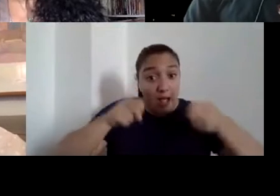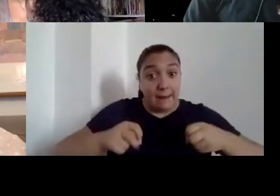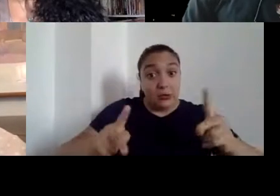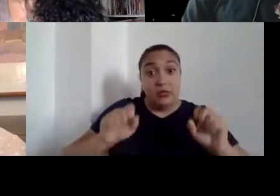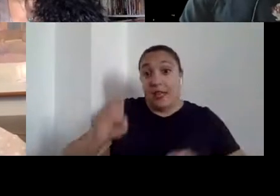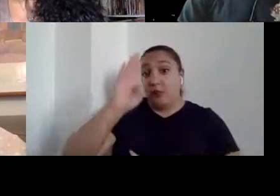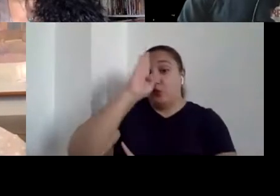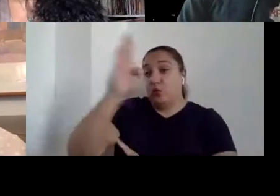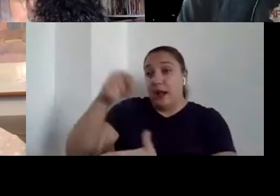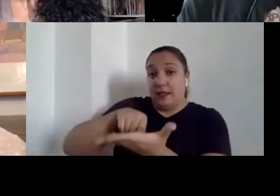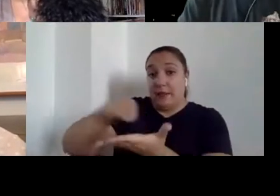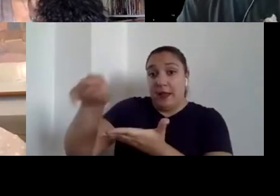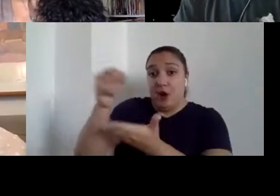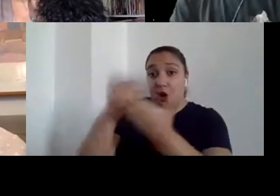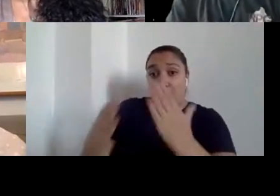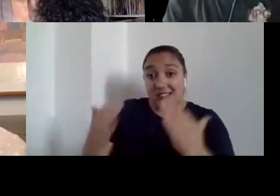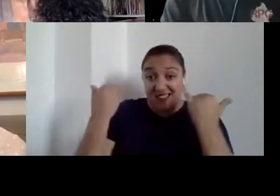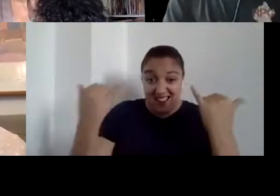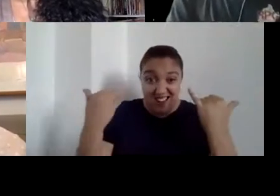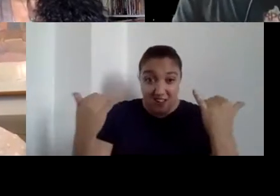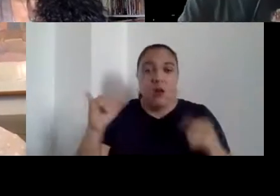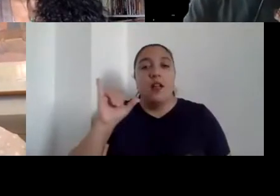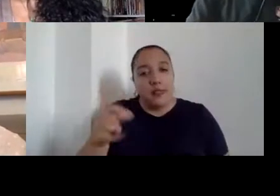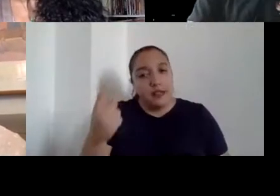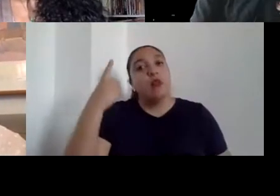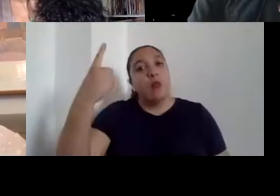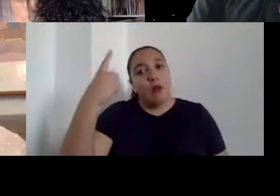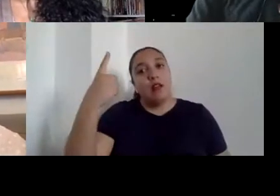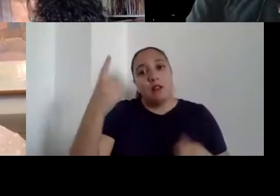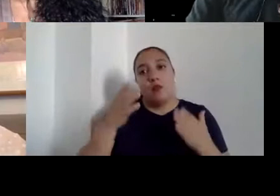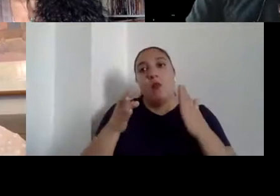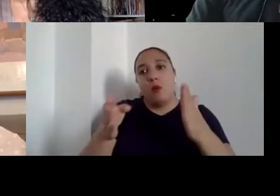this time. I think that is one way we can get out of the institution and we can rally